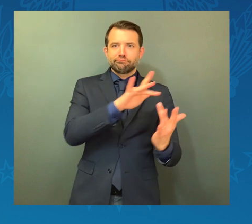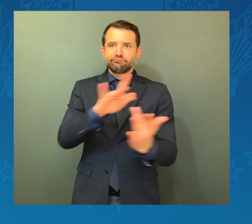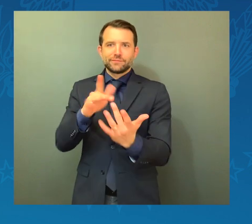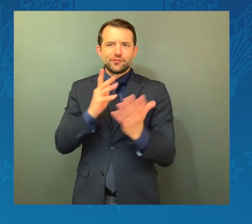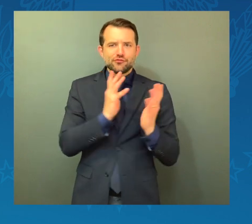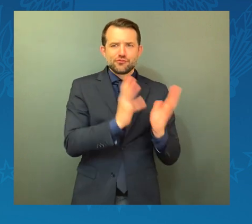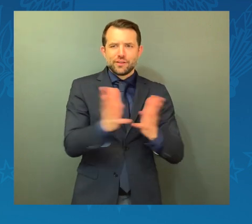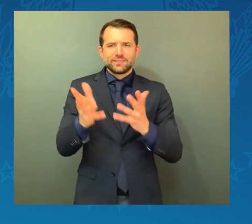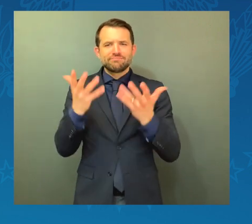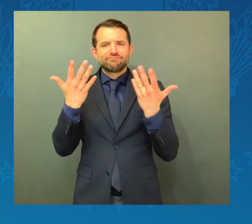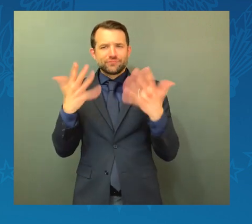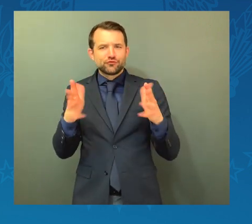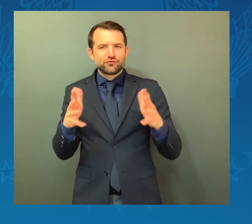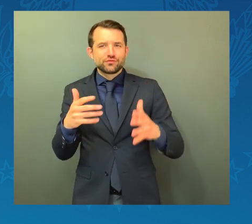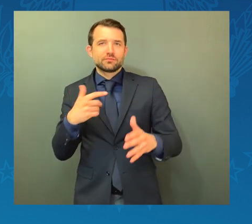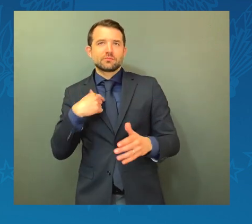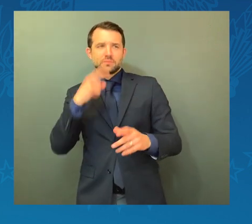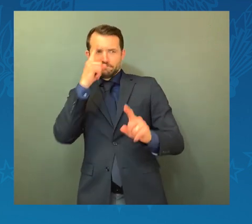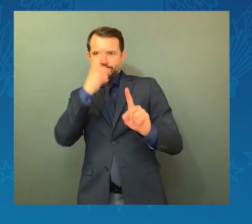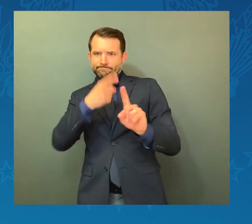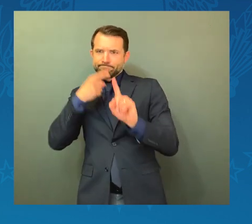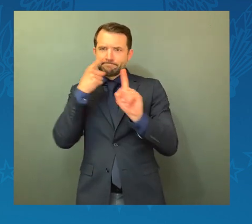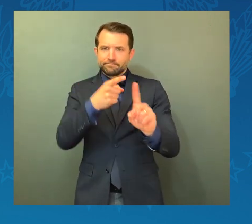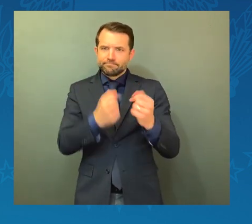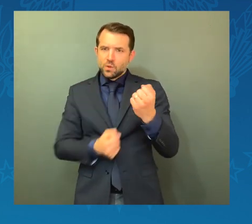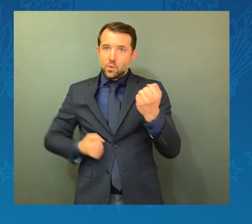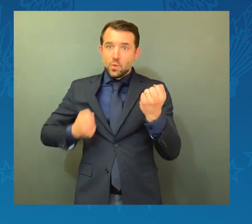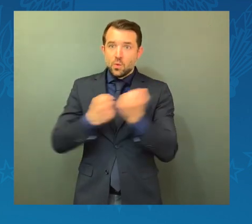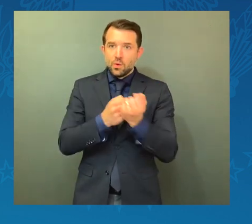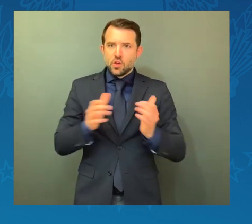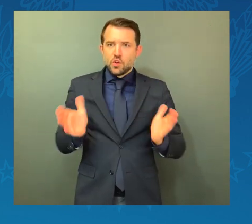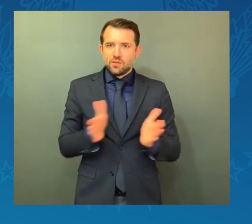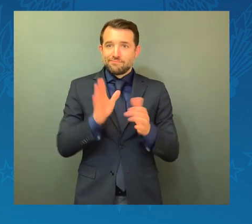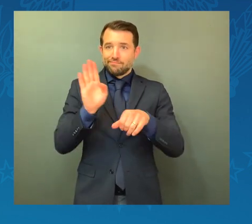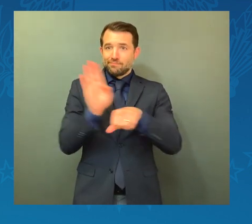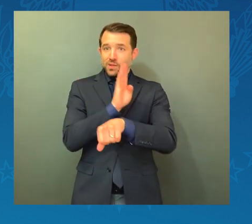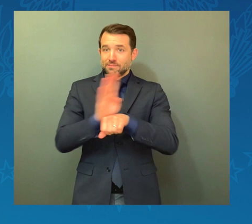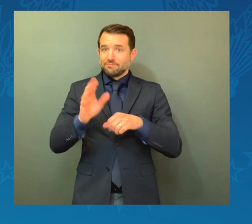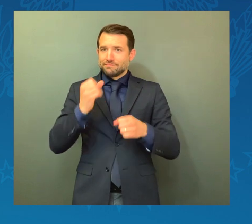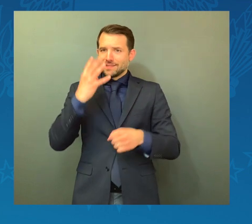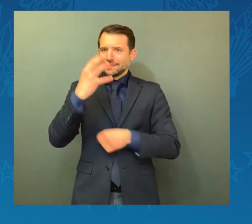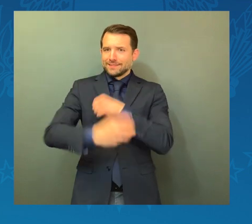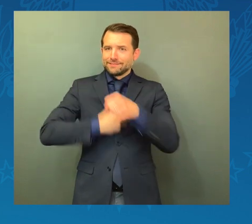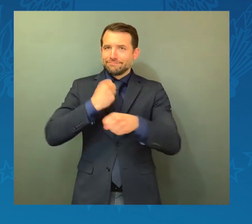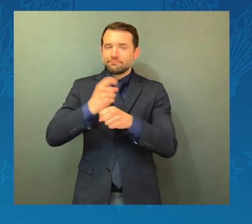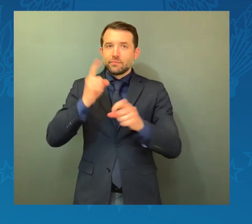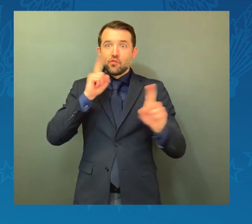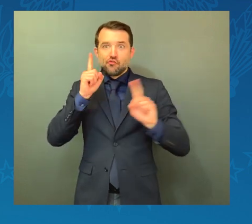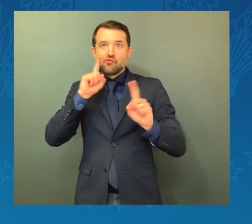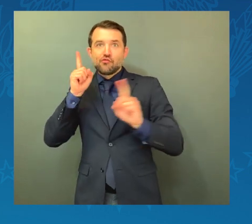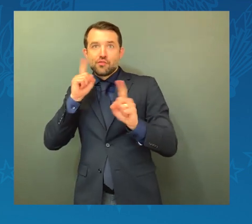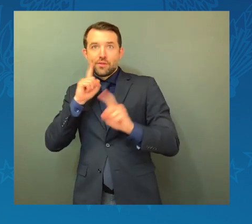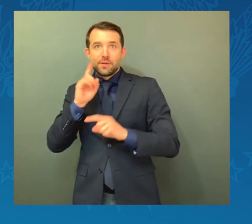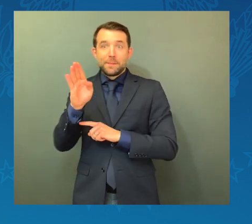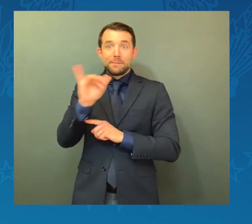And I'd been hearing for years about work of Bill Bynum and so checked in with him at the very beginning. And he told me at the very beginning,